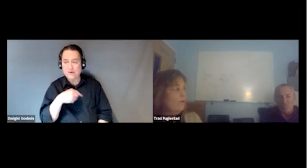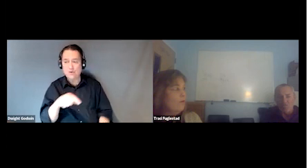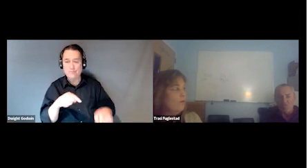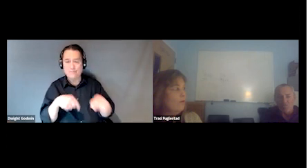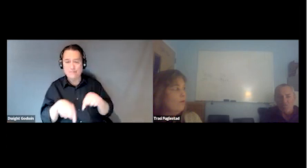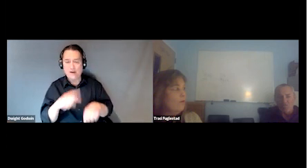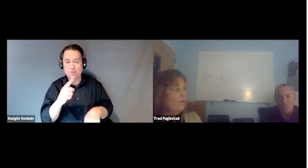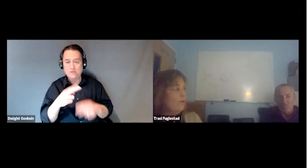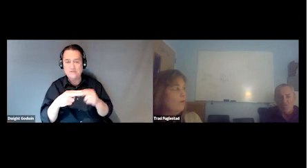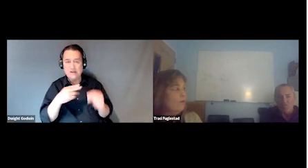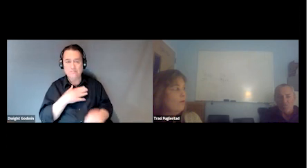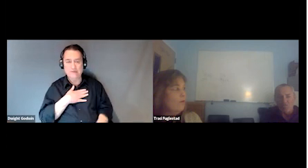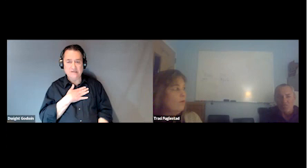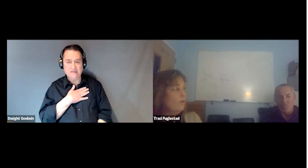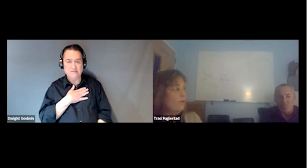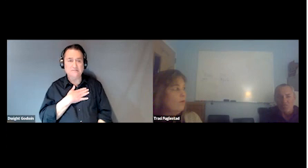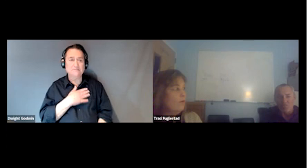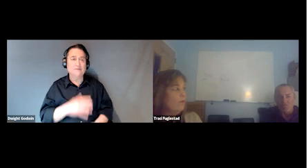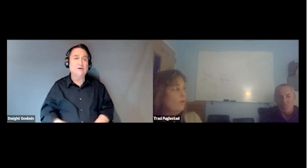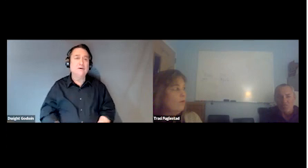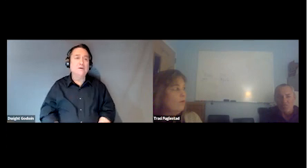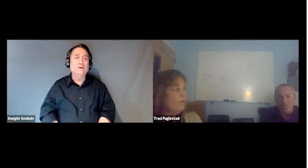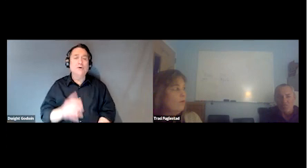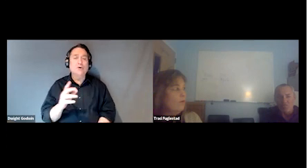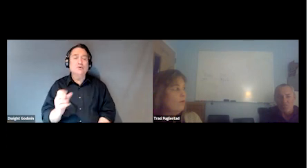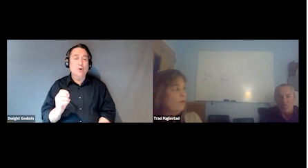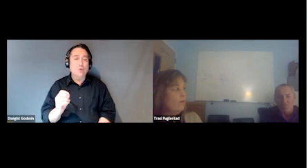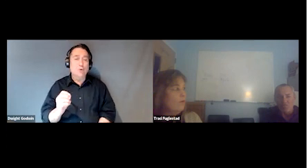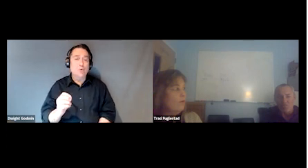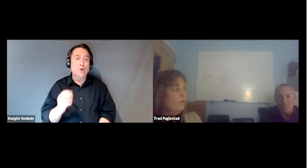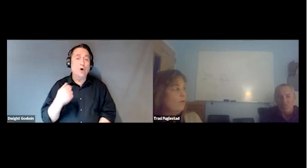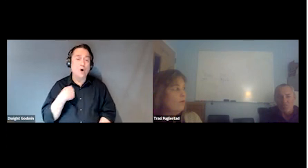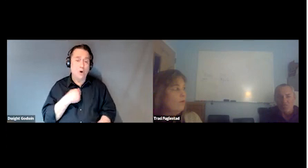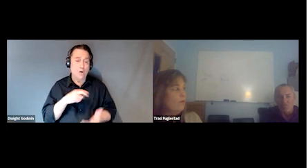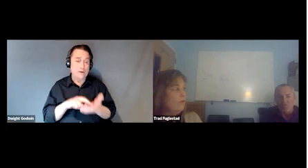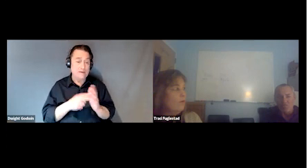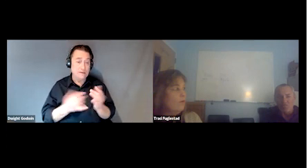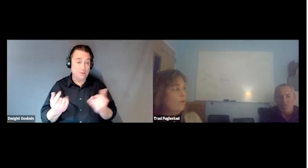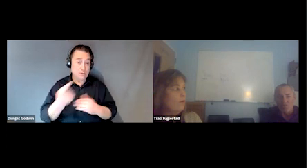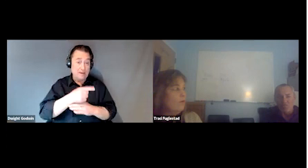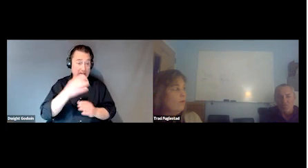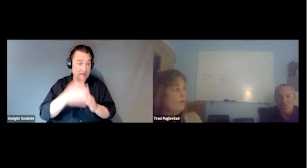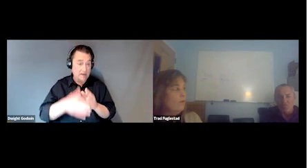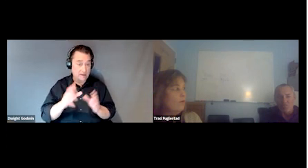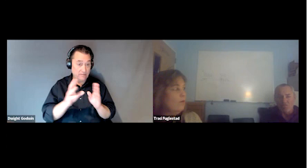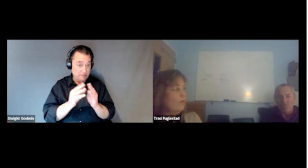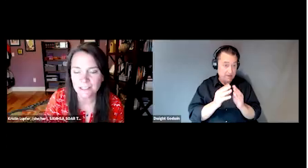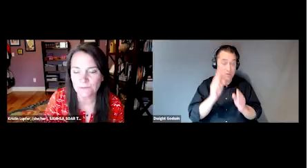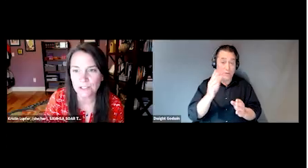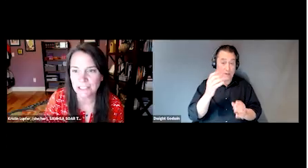Think we accidentally got moved forward. Perfect. All right, so it's our intention today that by the end of this webinar, you all will understand the importance of building